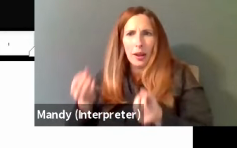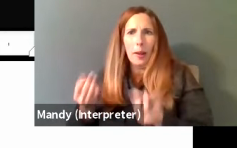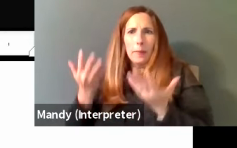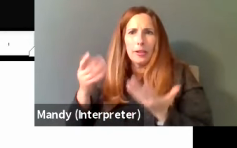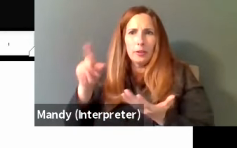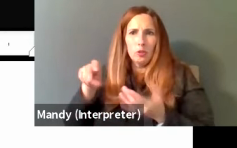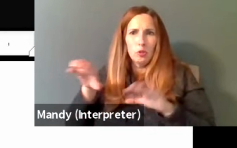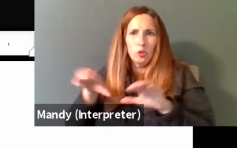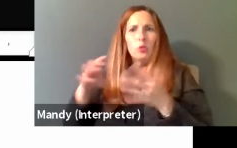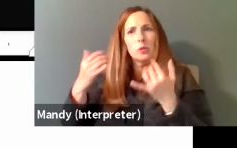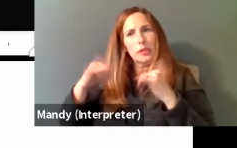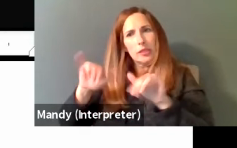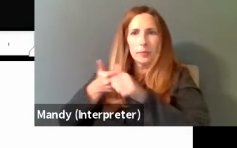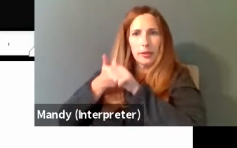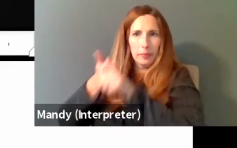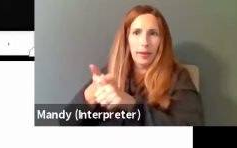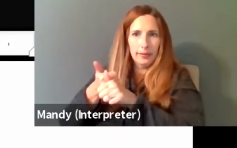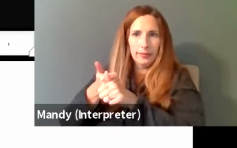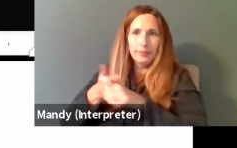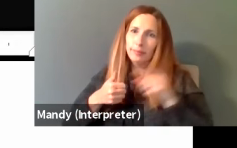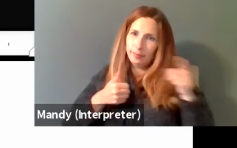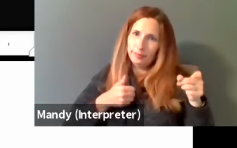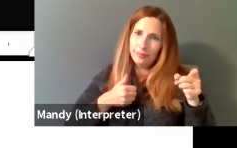and still be compliant? This is the test you would use.